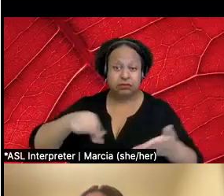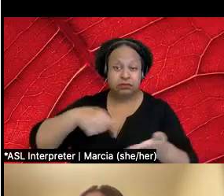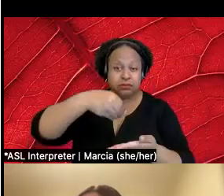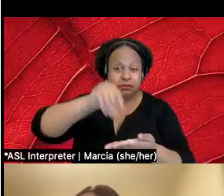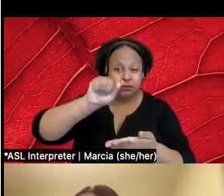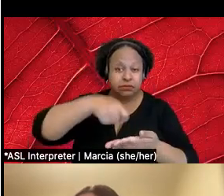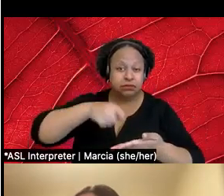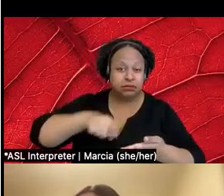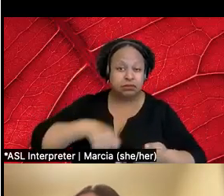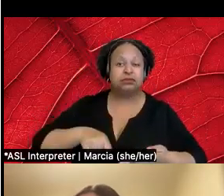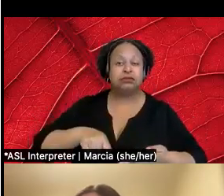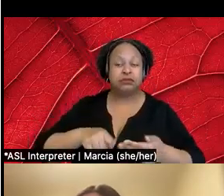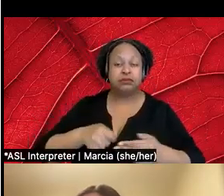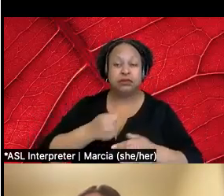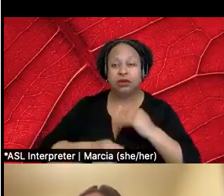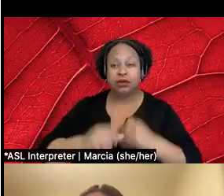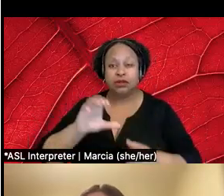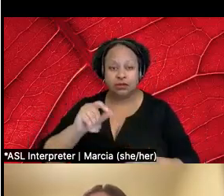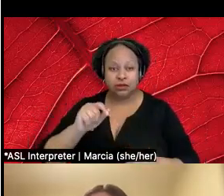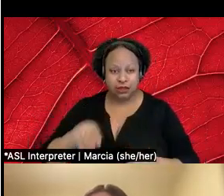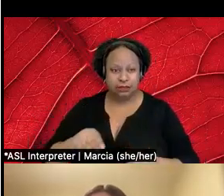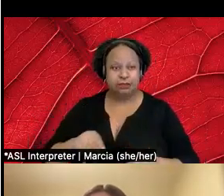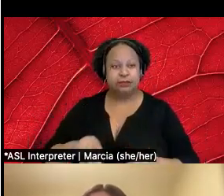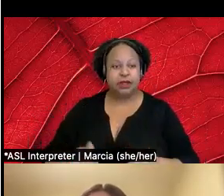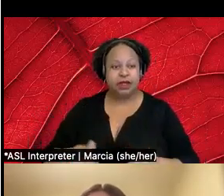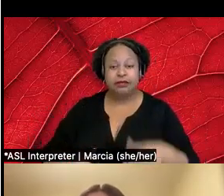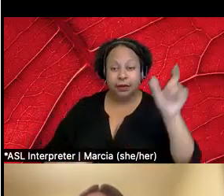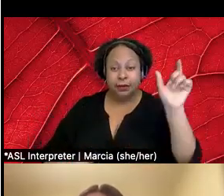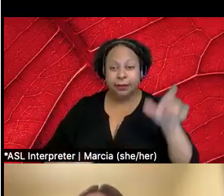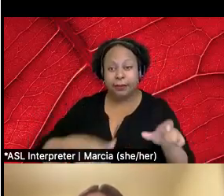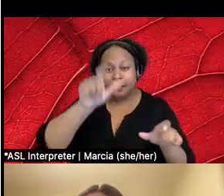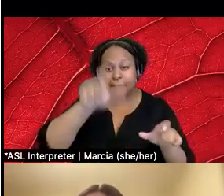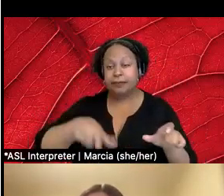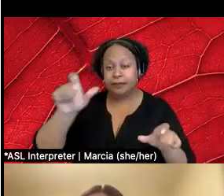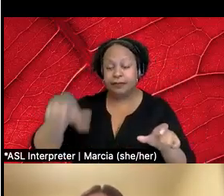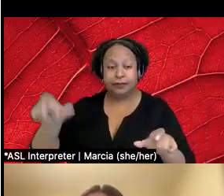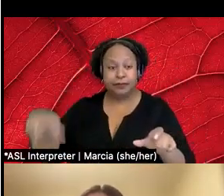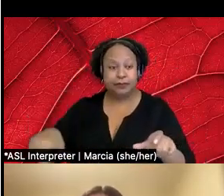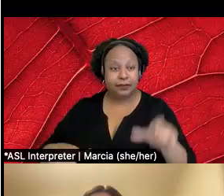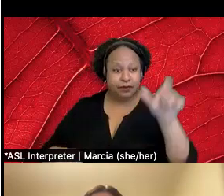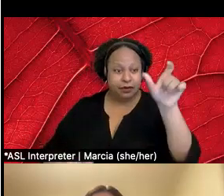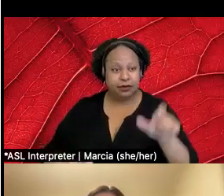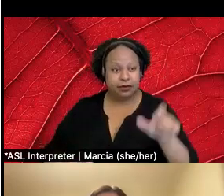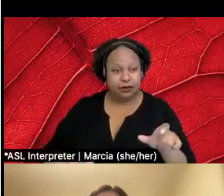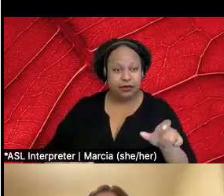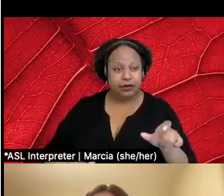So, there's a series of columns across the top. The first column is the performance of issue or the task itself.